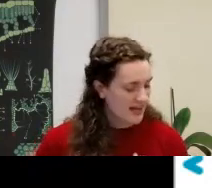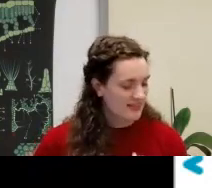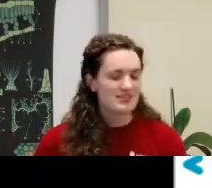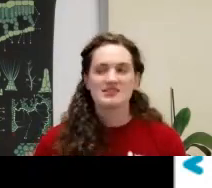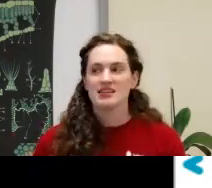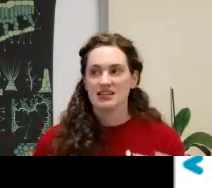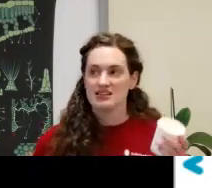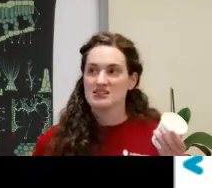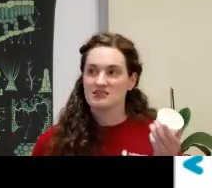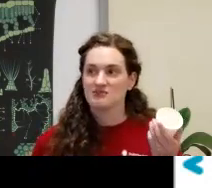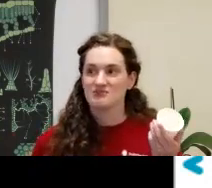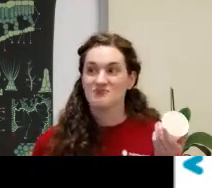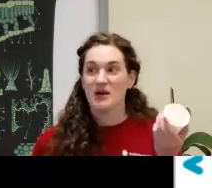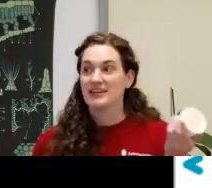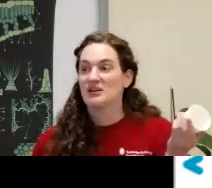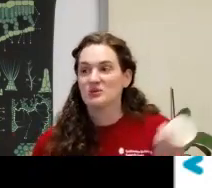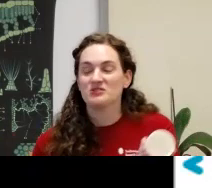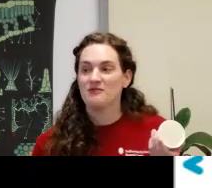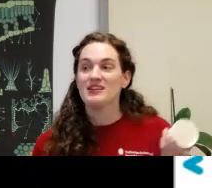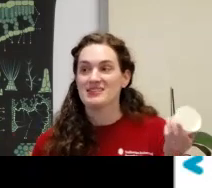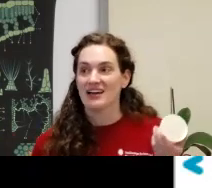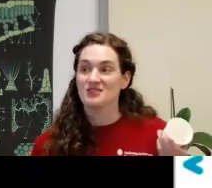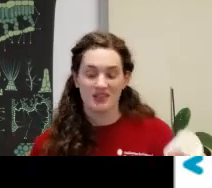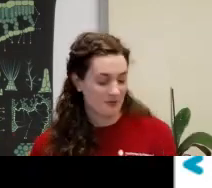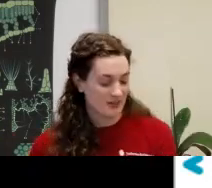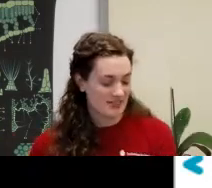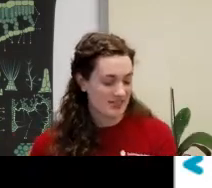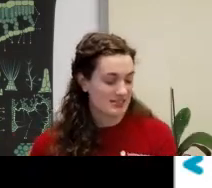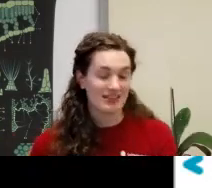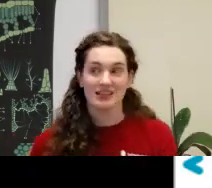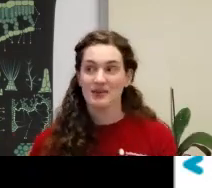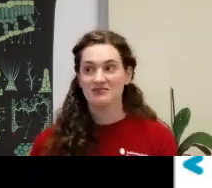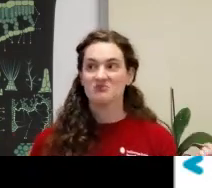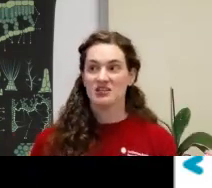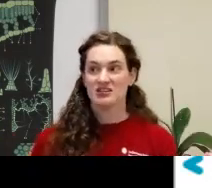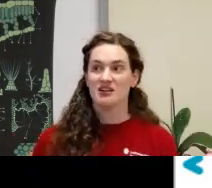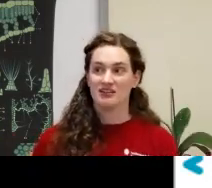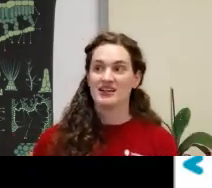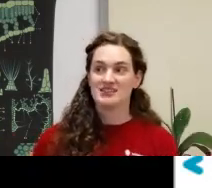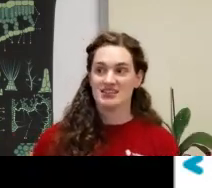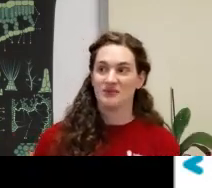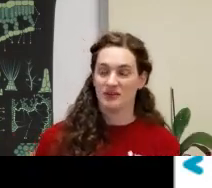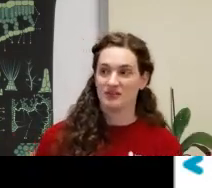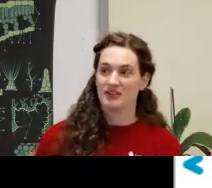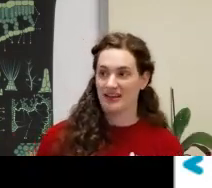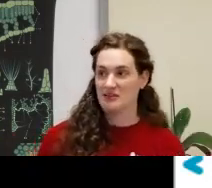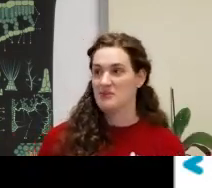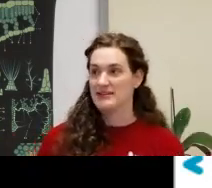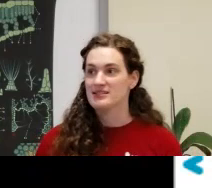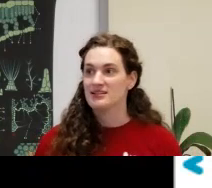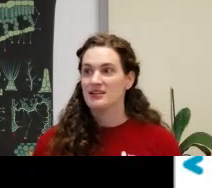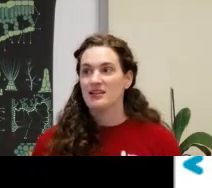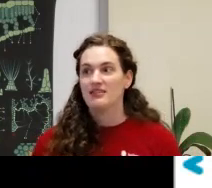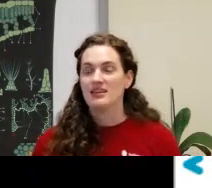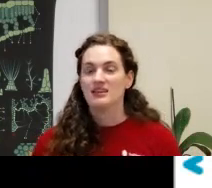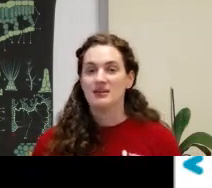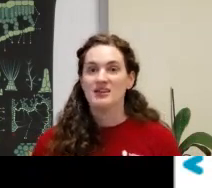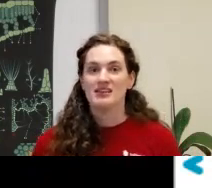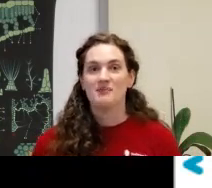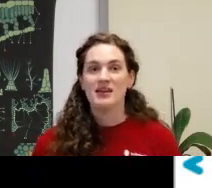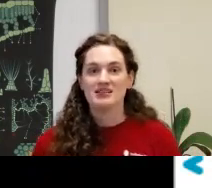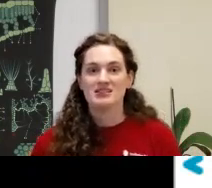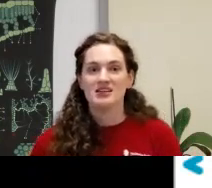Emily Borger: And this is a chemical defense actually, for instance lemon is our next tea that we're going to look at and in the lemon and the mint.